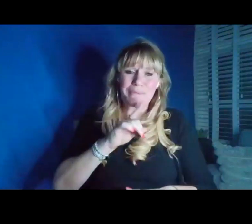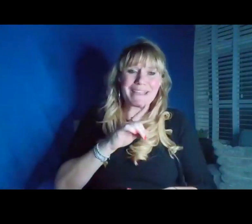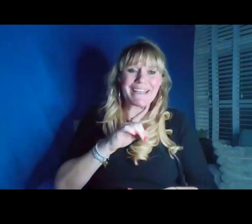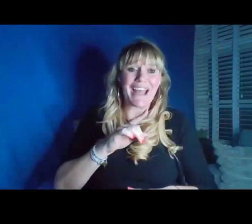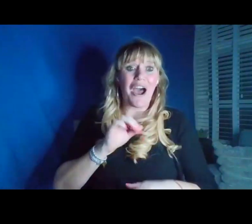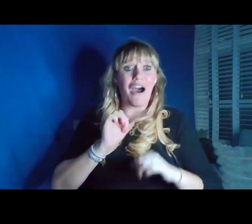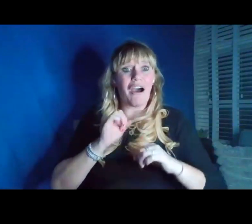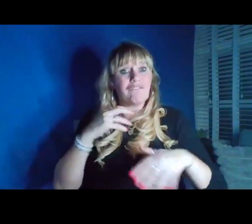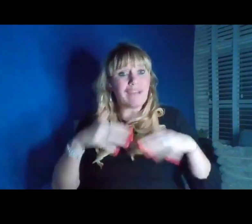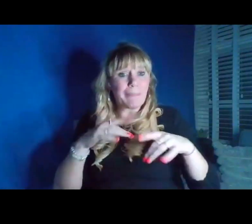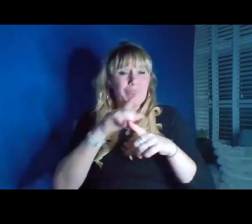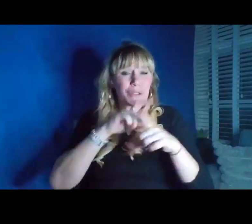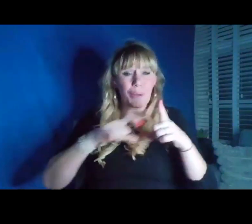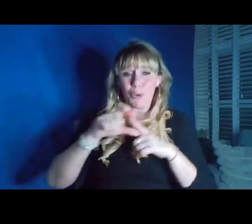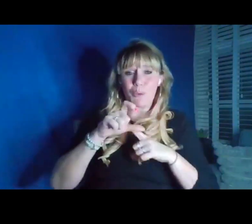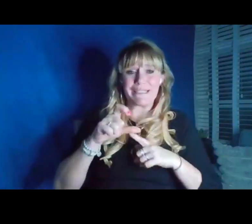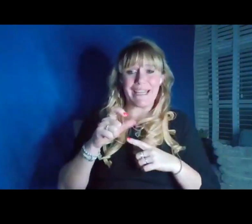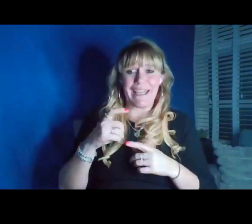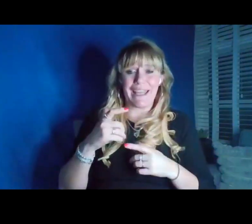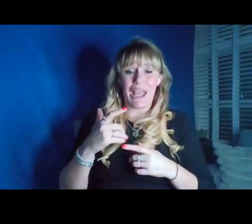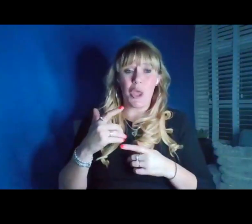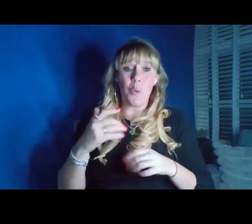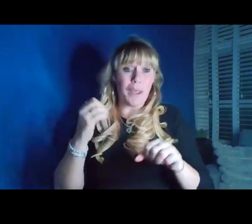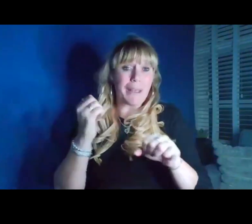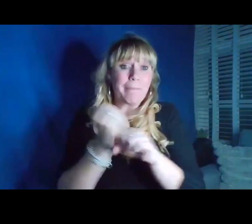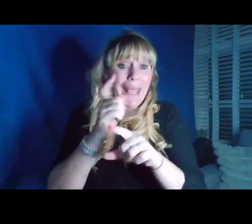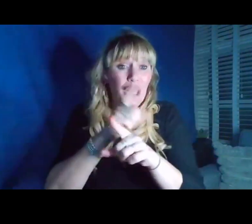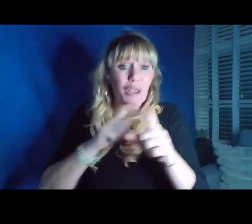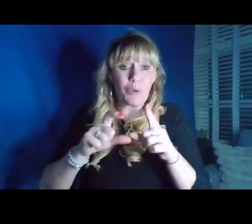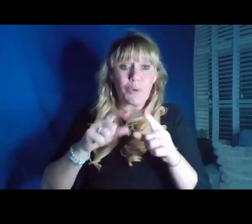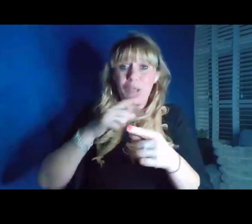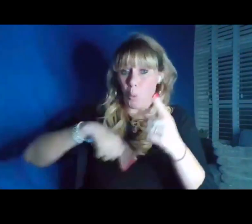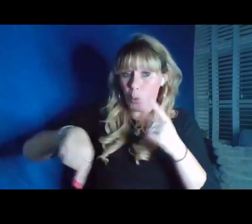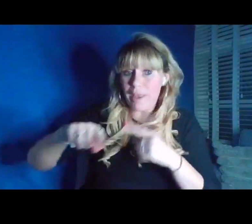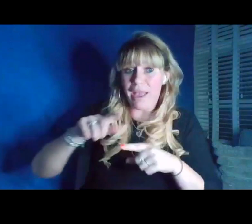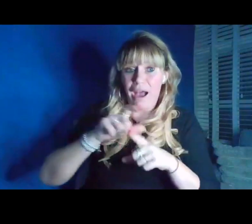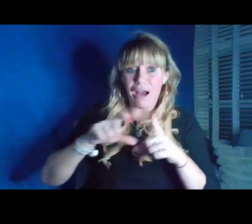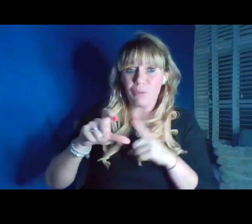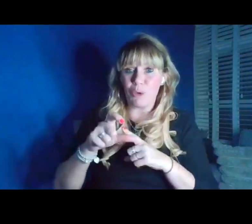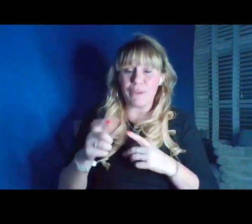we make community, we are community in my view.